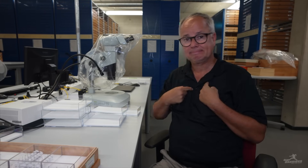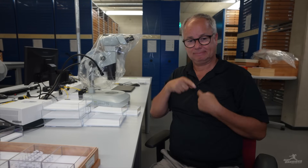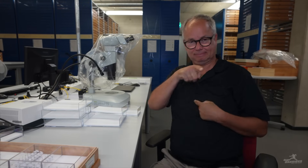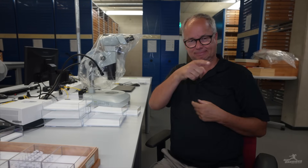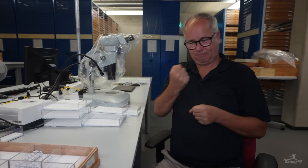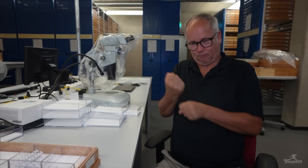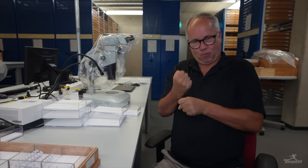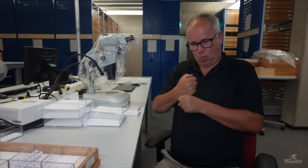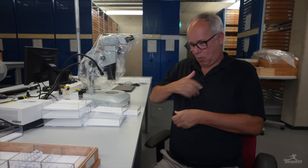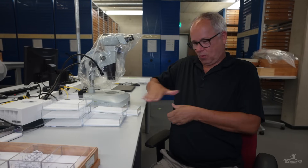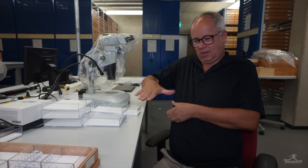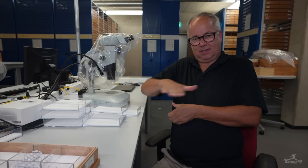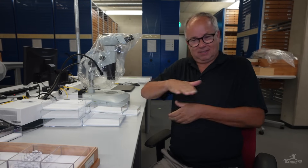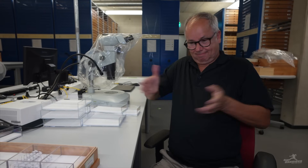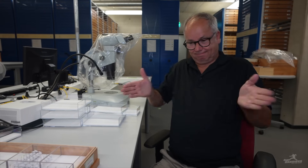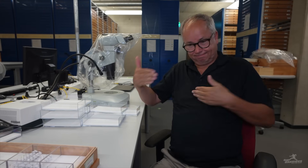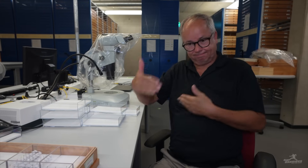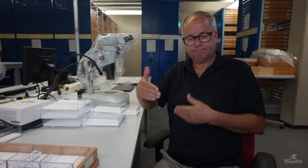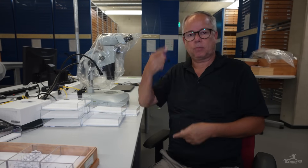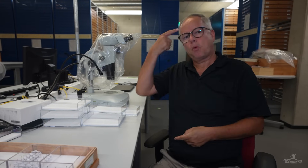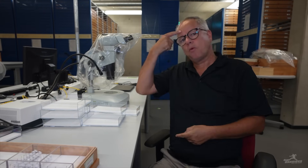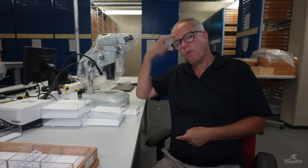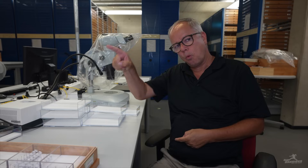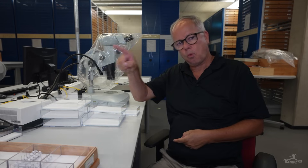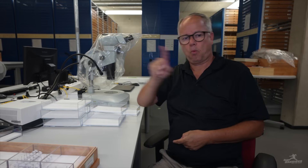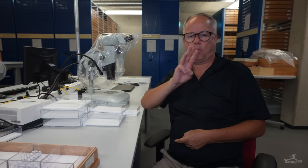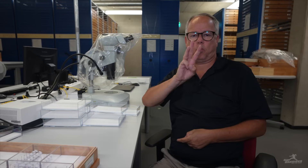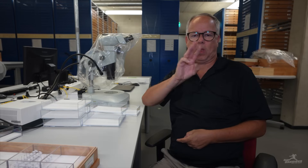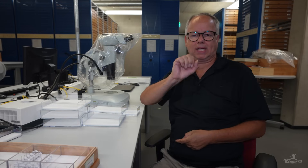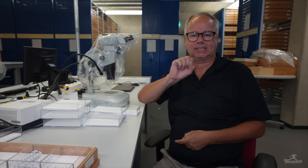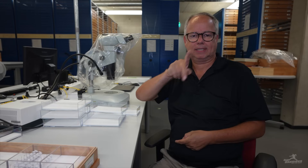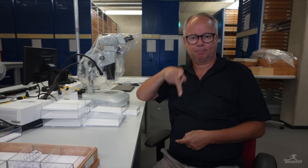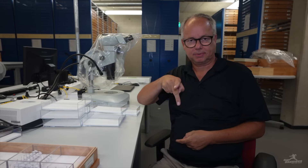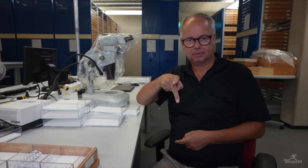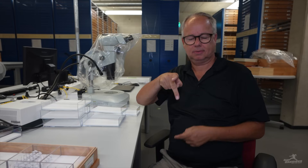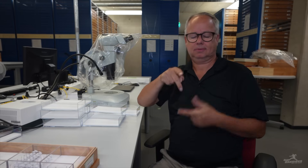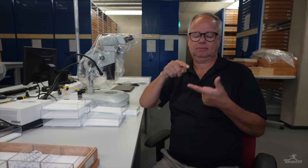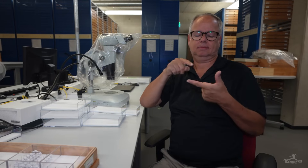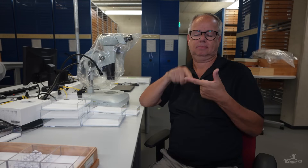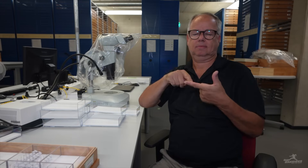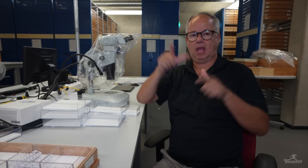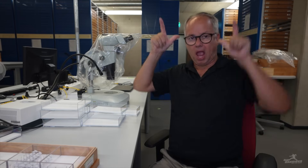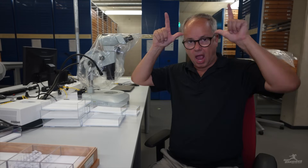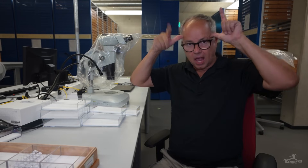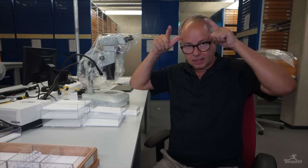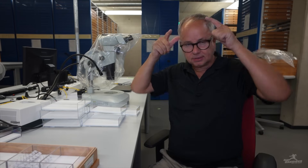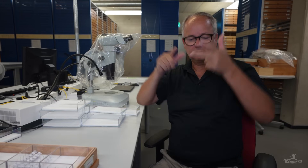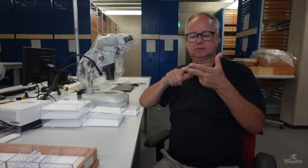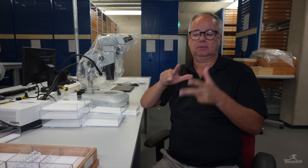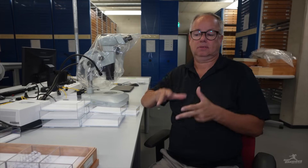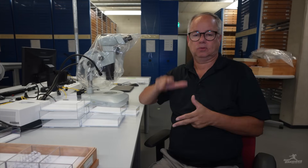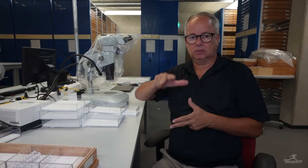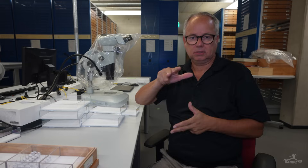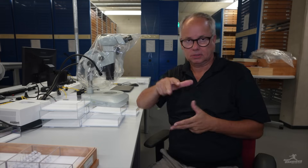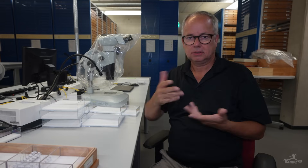to focus on wasps, ants, and grasshoppers.